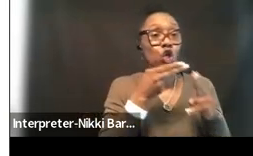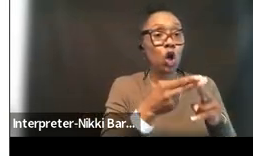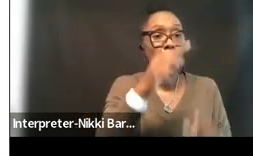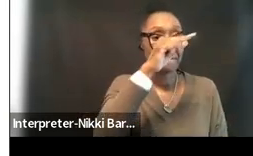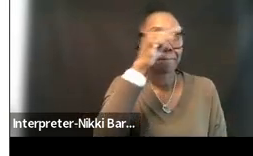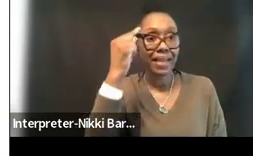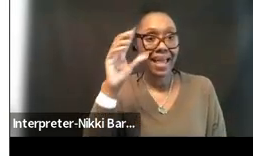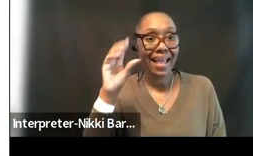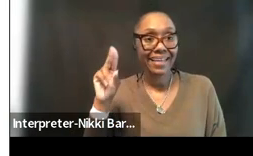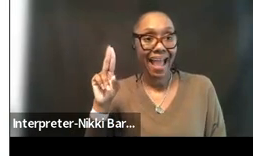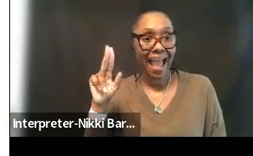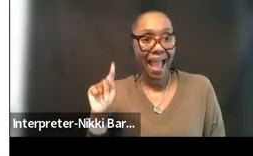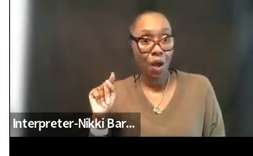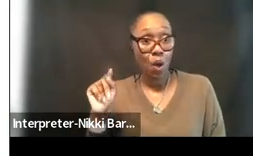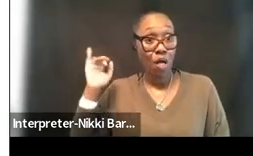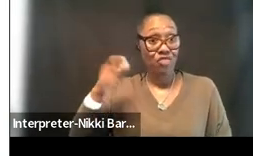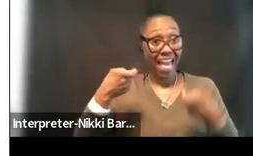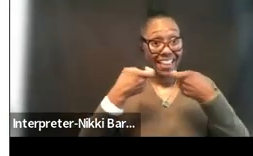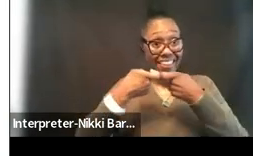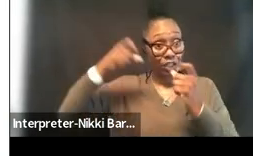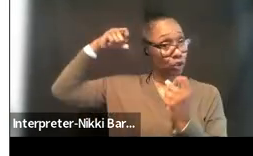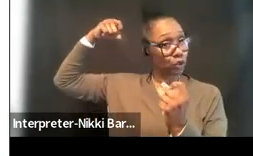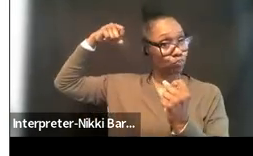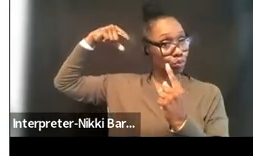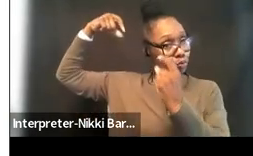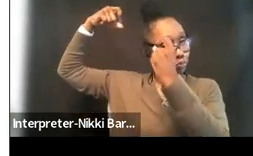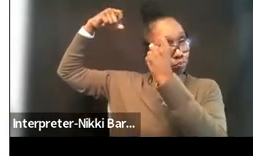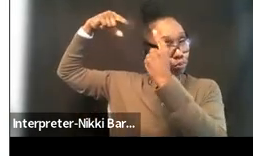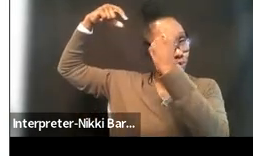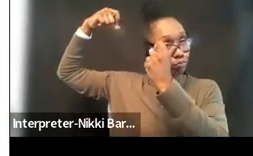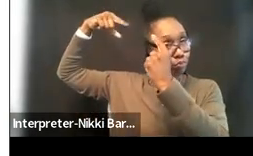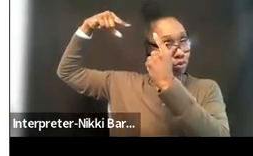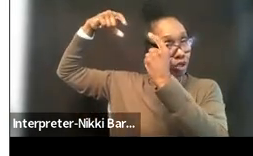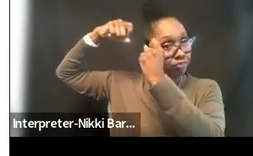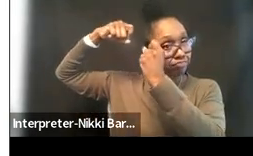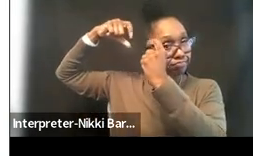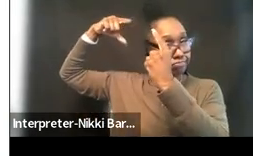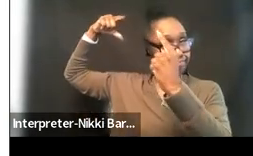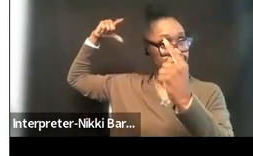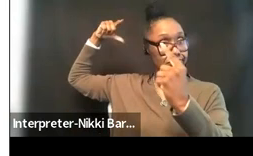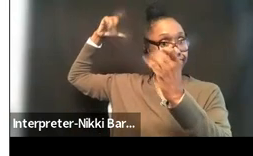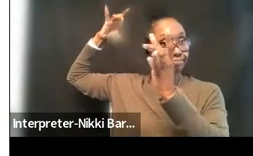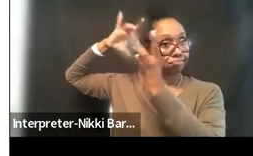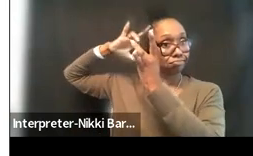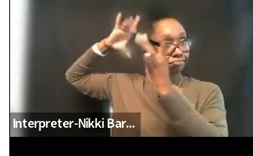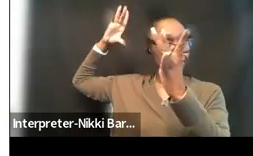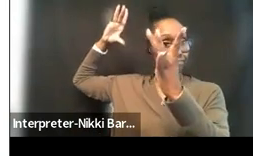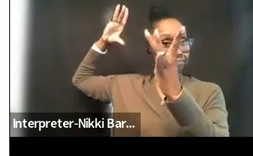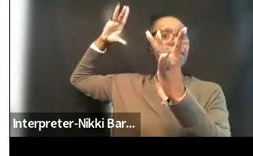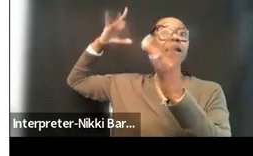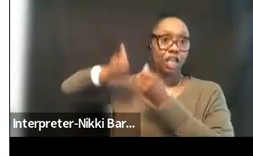The amount of electrical charge that our brain utilizes to dissociate like that. Causes a physical injury to the brain.